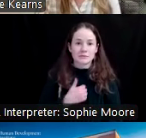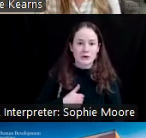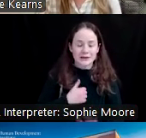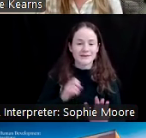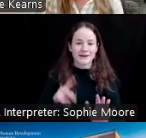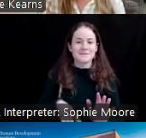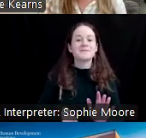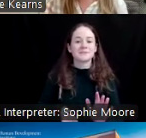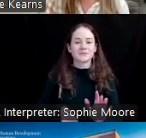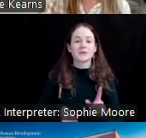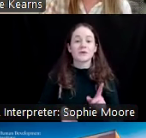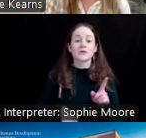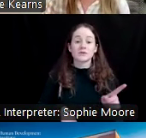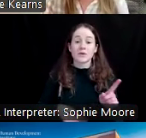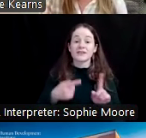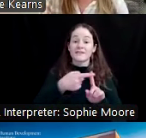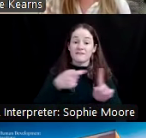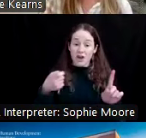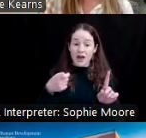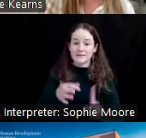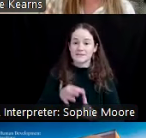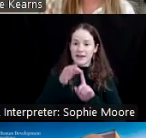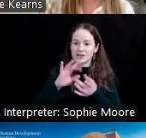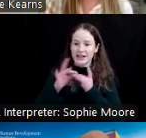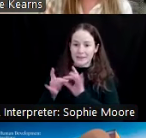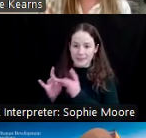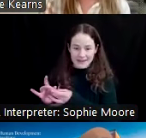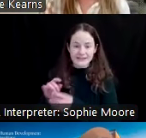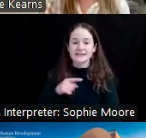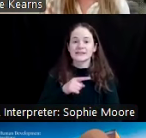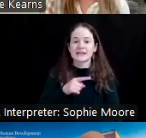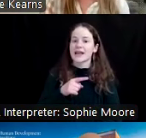taken from the Special Olympics and it's how to get your fit five. And I really